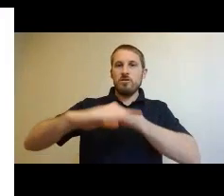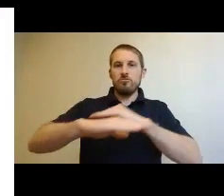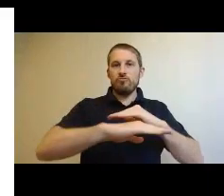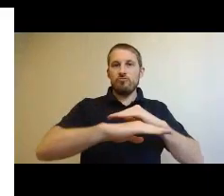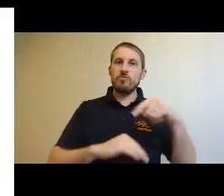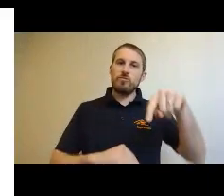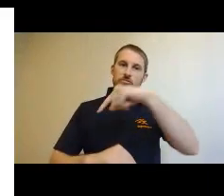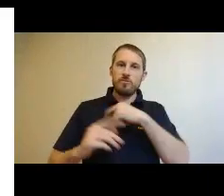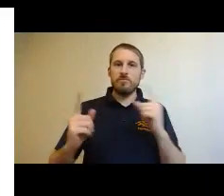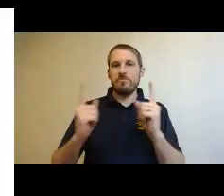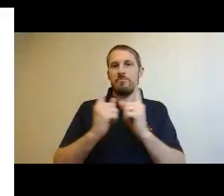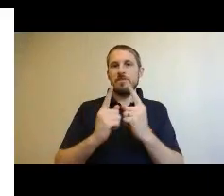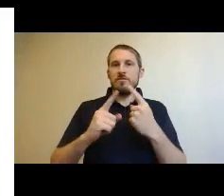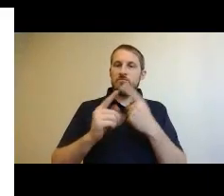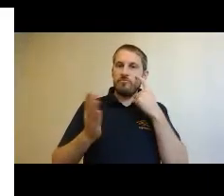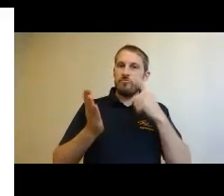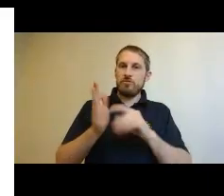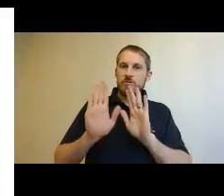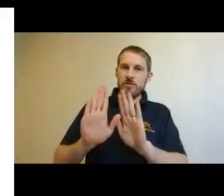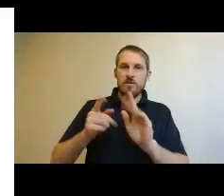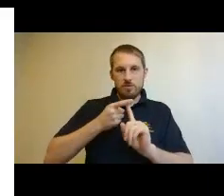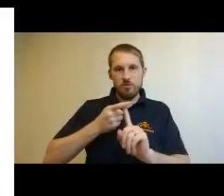continuing connection to land, sea, and community.